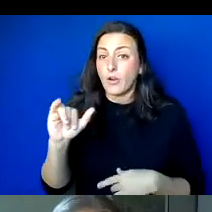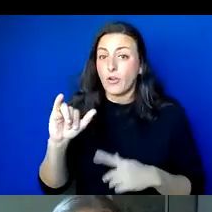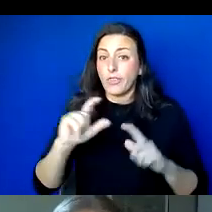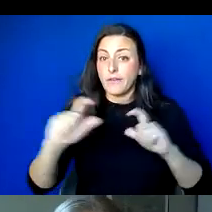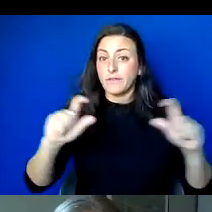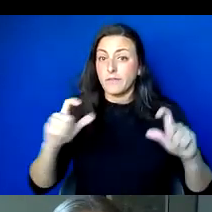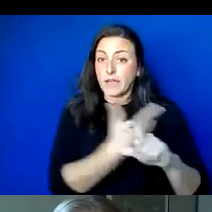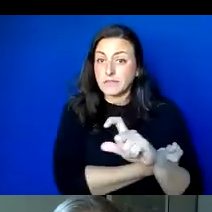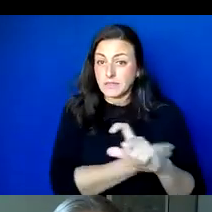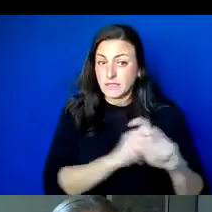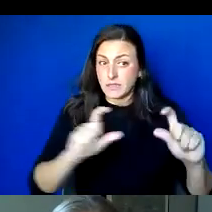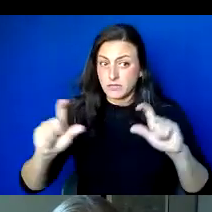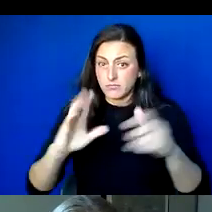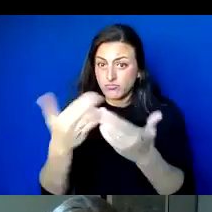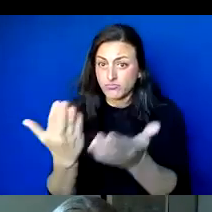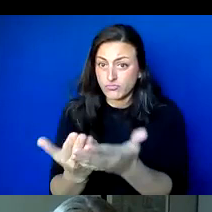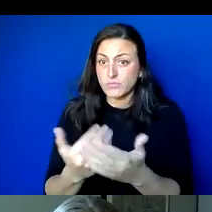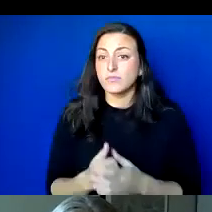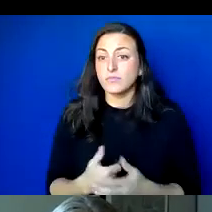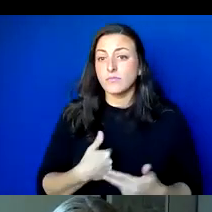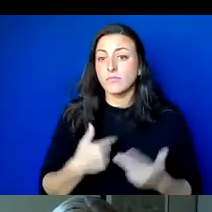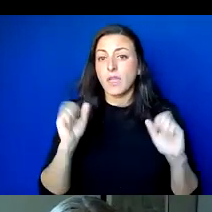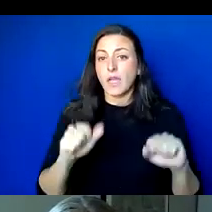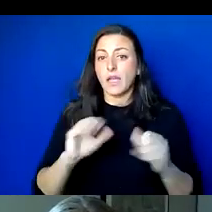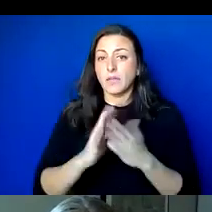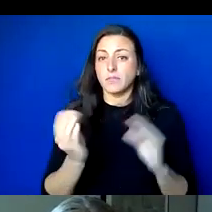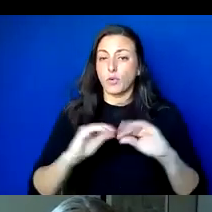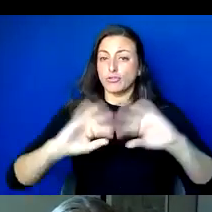BG Sherman: I think we’ll be a little more transparent on where vaccines going in the state.